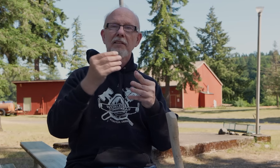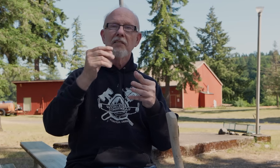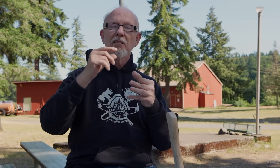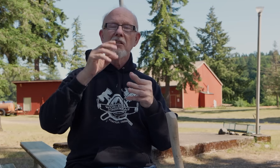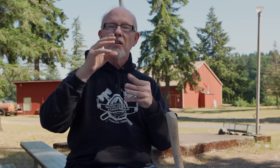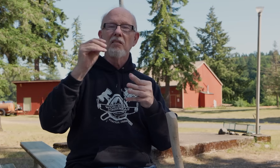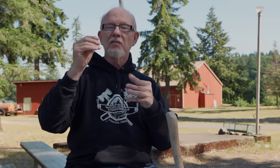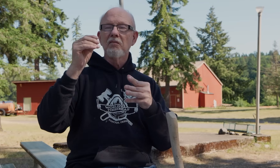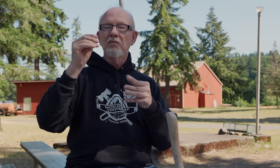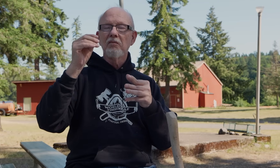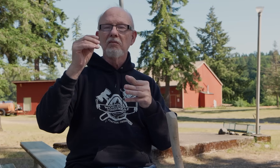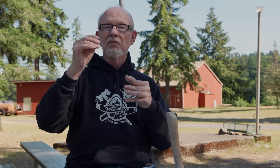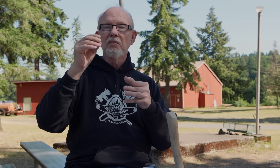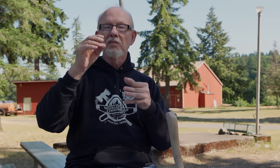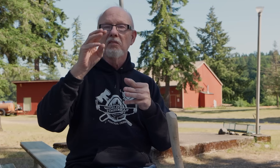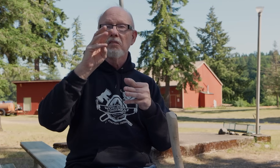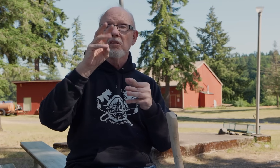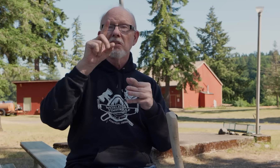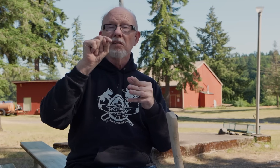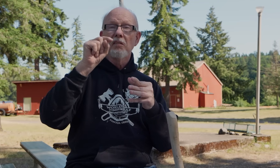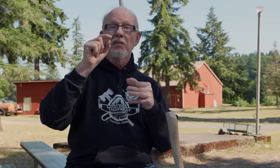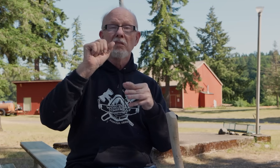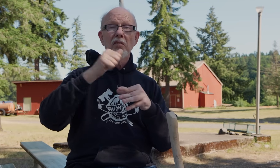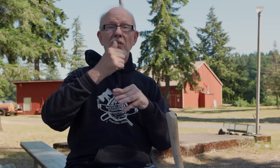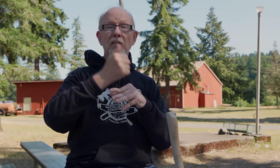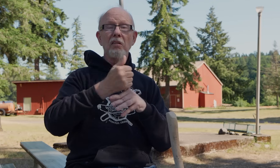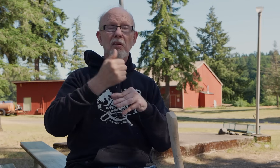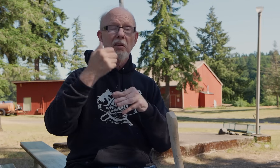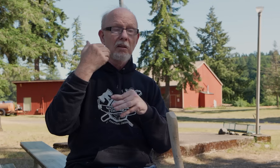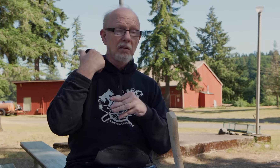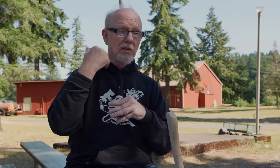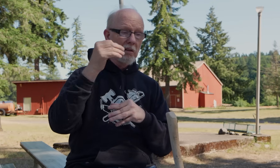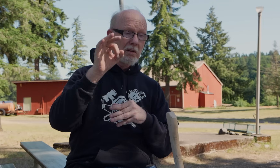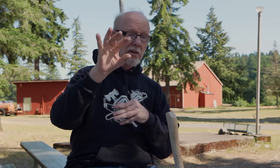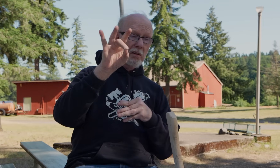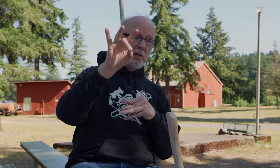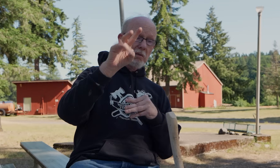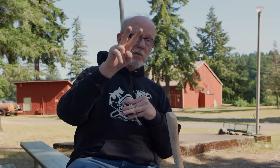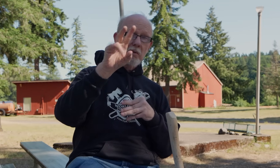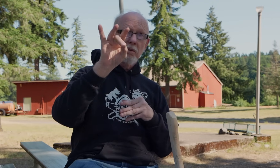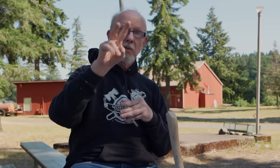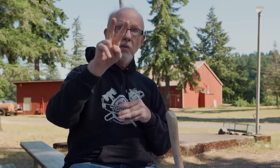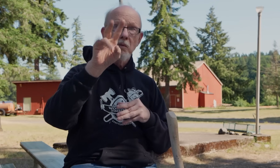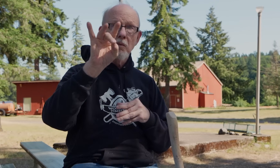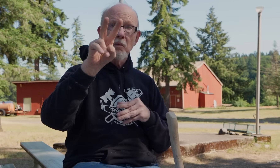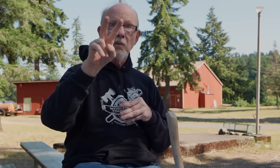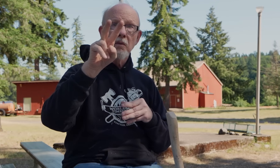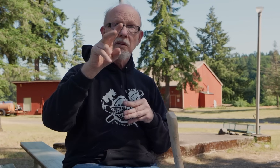WDT was founded in 1982.